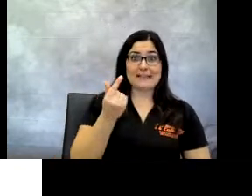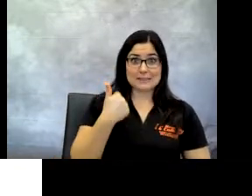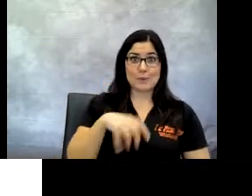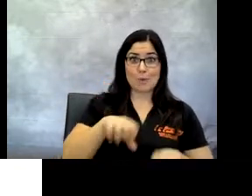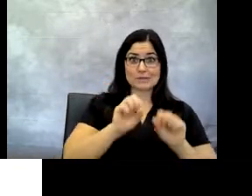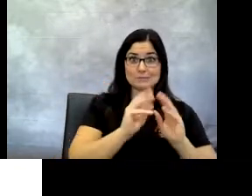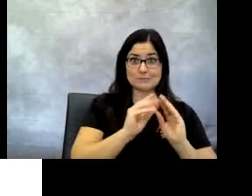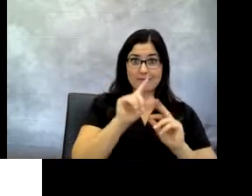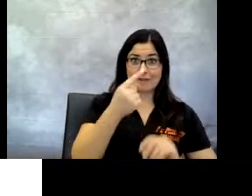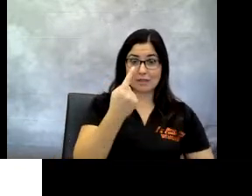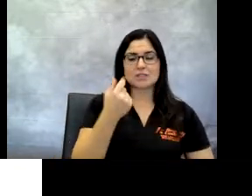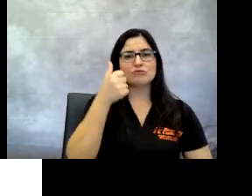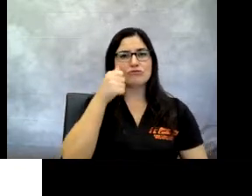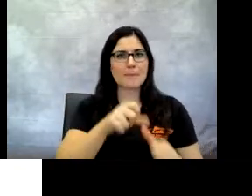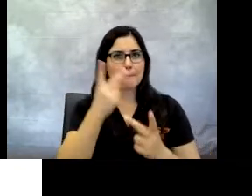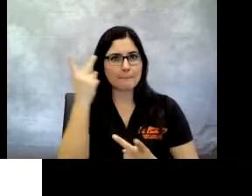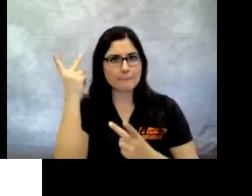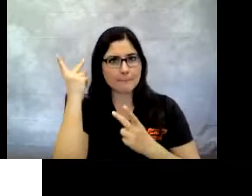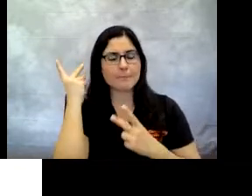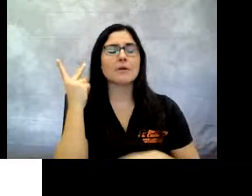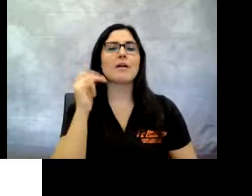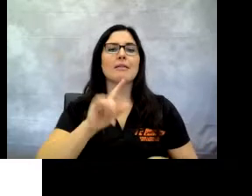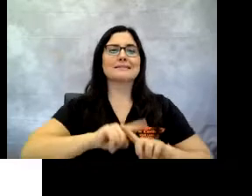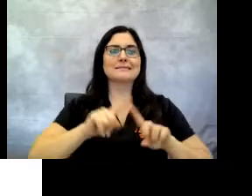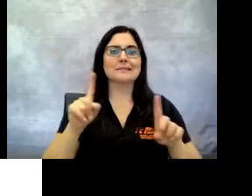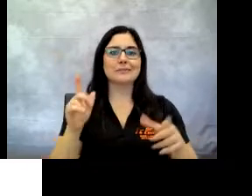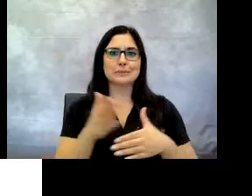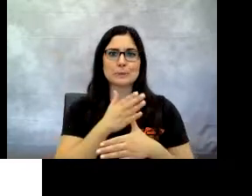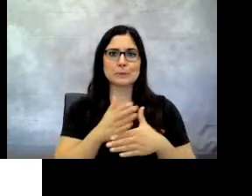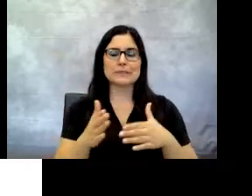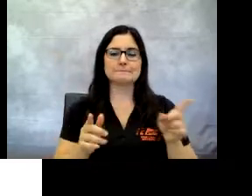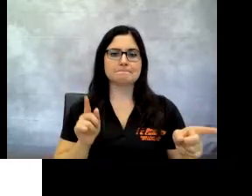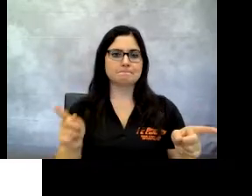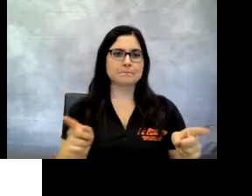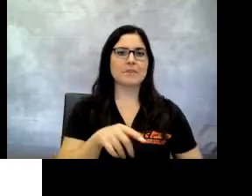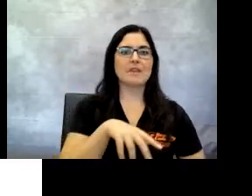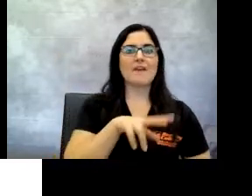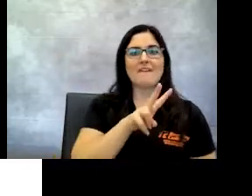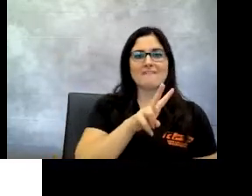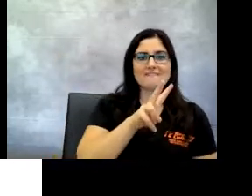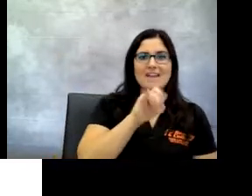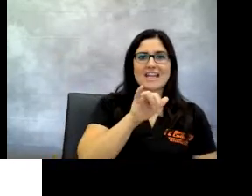Remember. Or vaguely recall this. Differentiation. We talked about between. Vicarious. Traumatization and burnout.